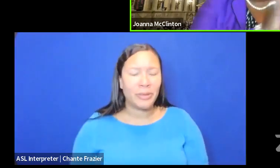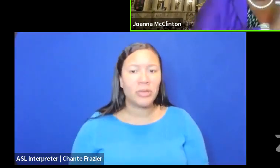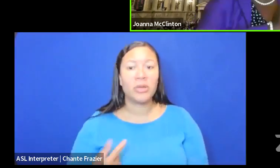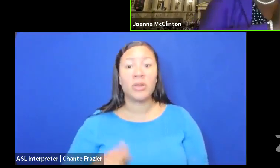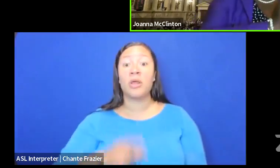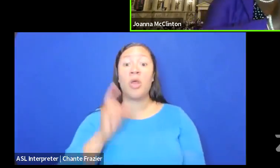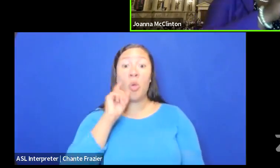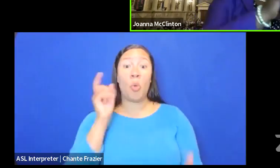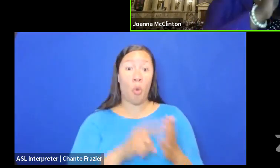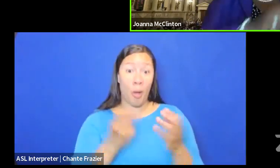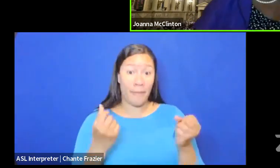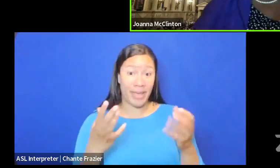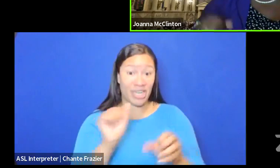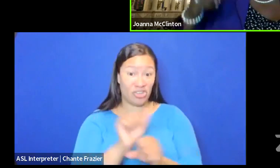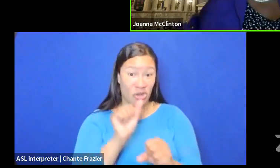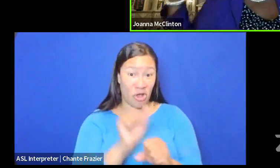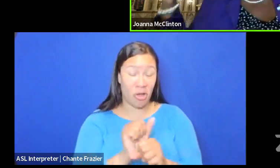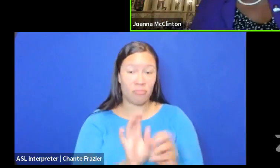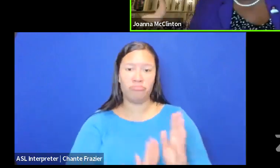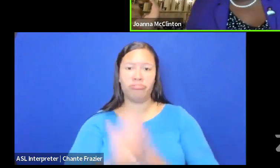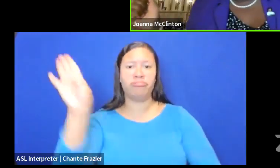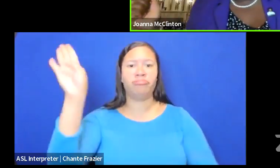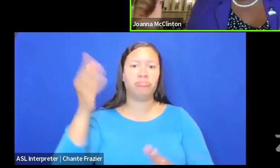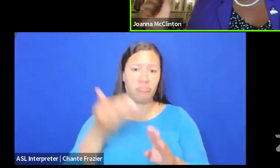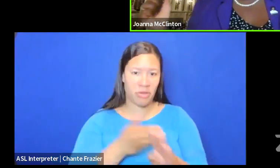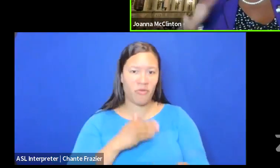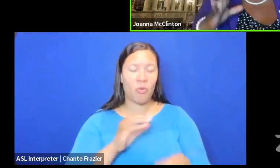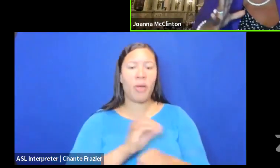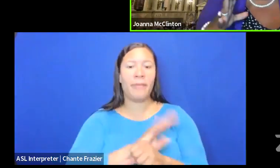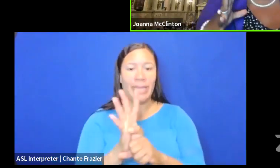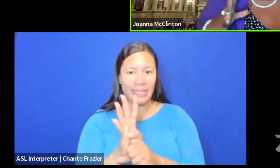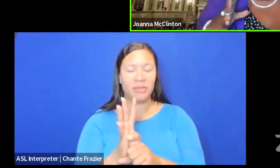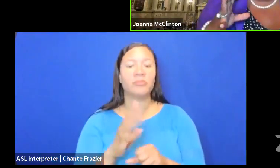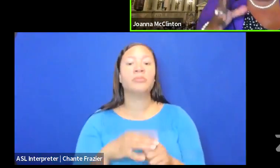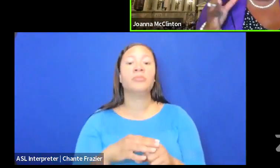They are not trying to decide what makes the best financial decisions. We are seeing so